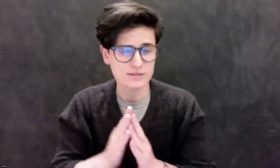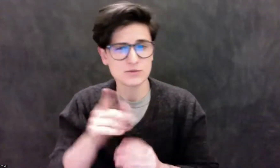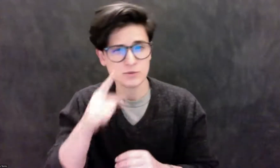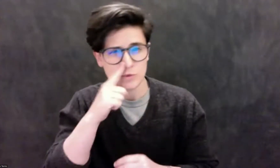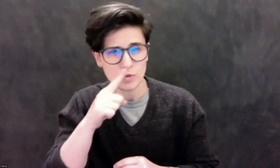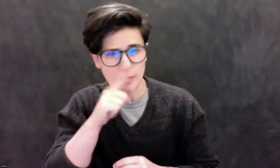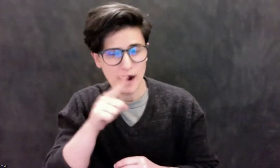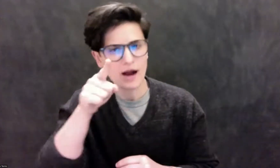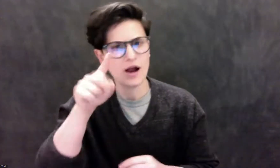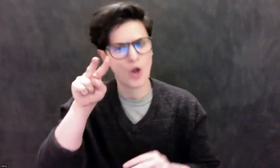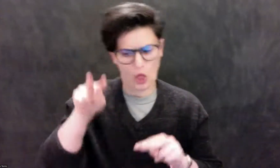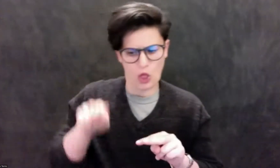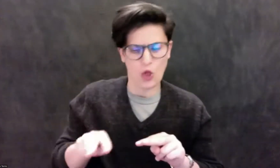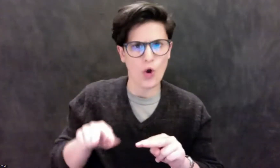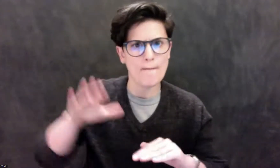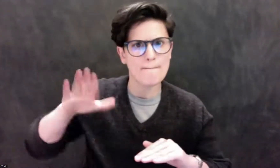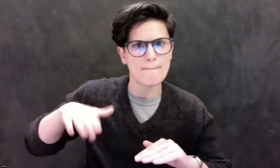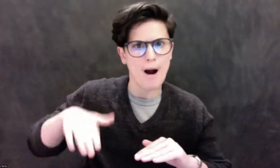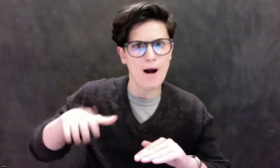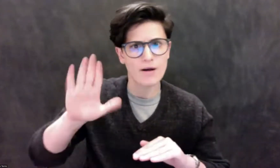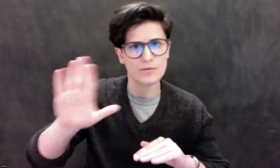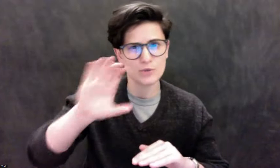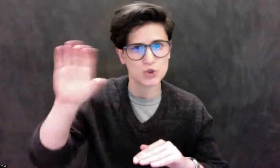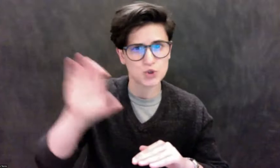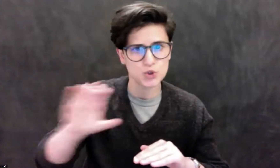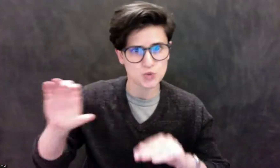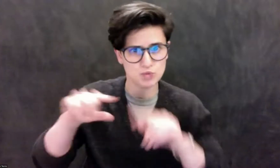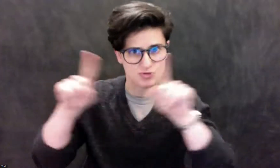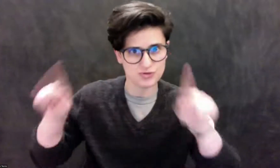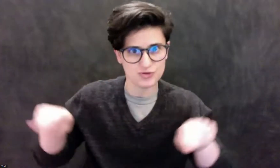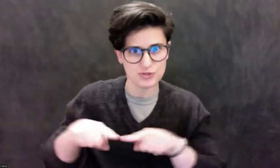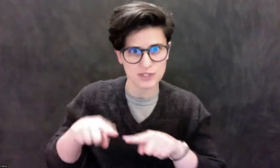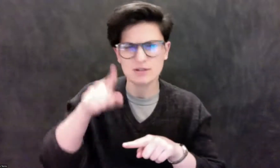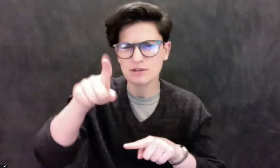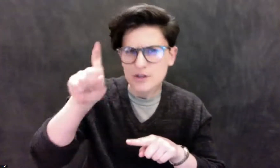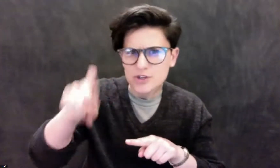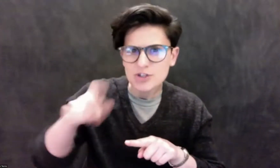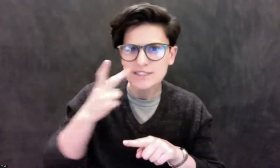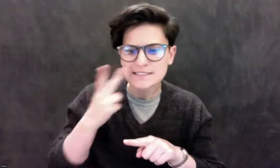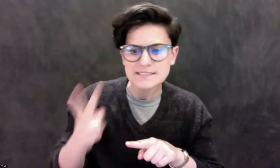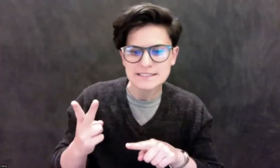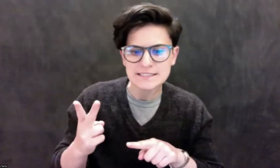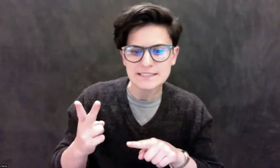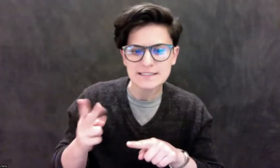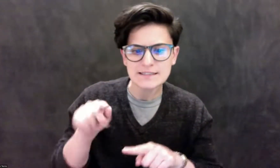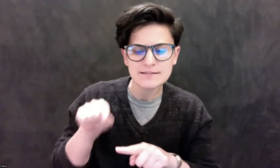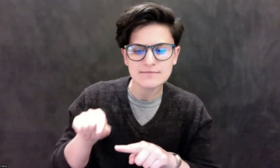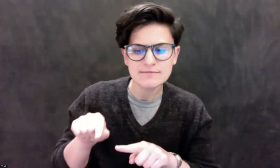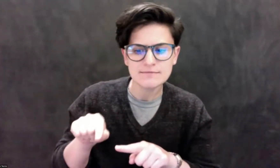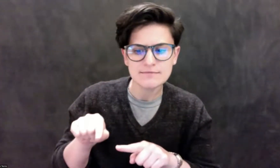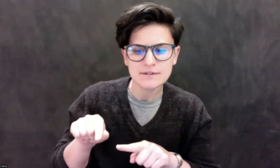bottom of your zoom screen. 15:02:23 You should see a glow, and it says,